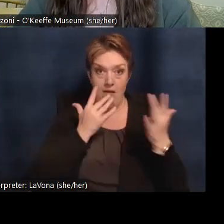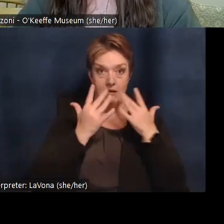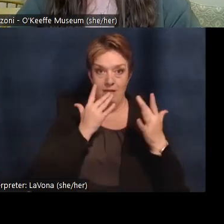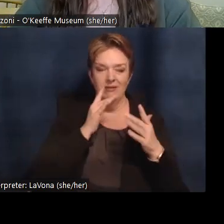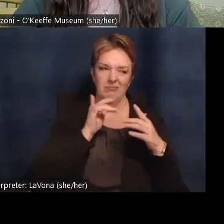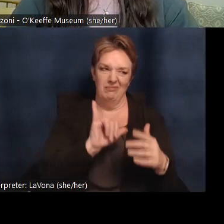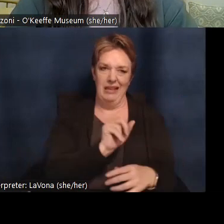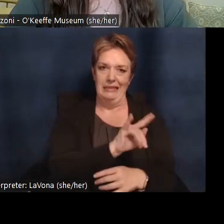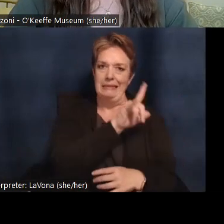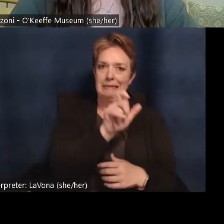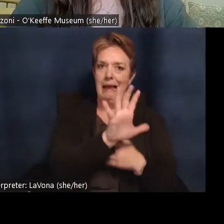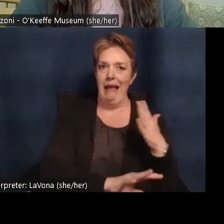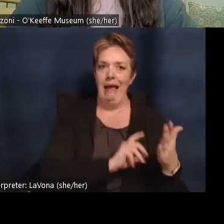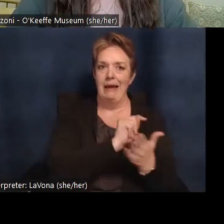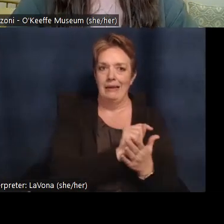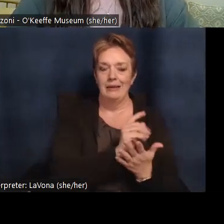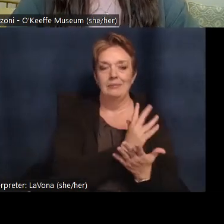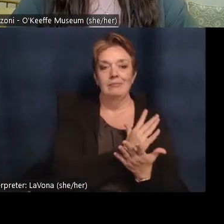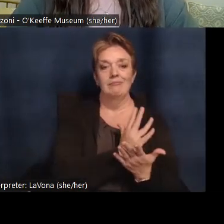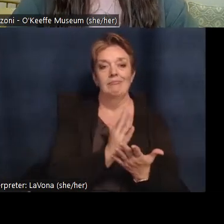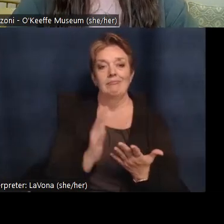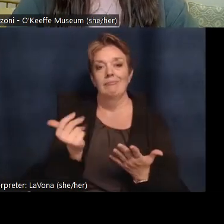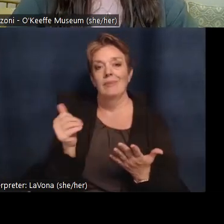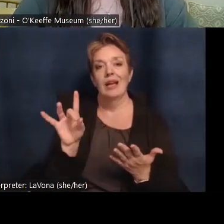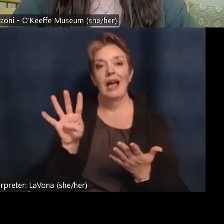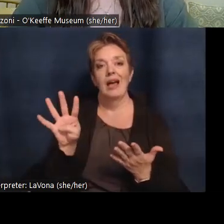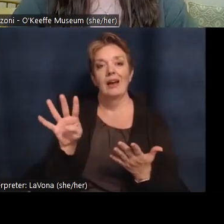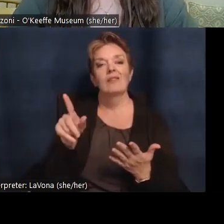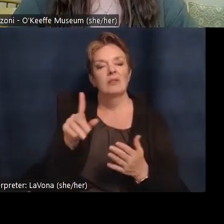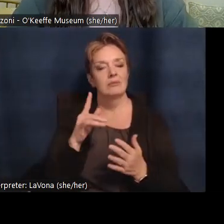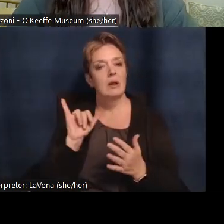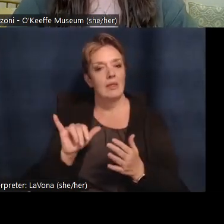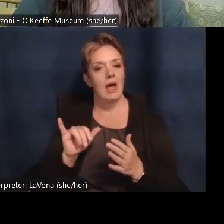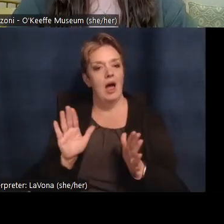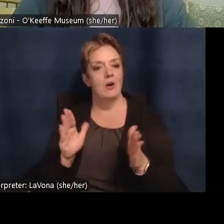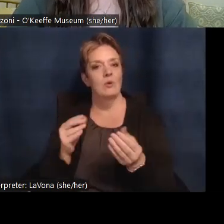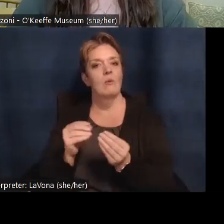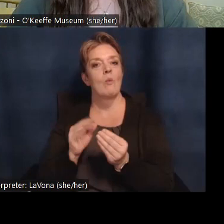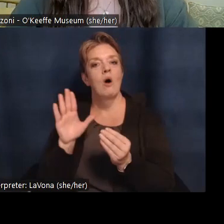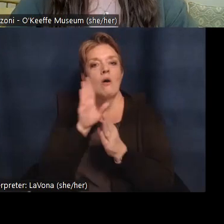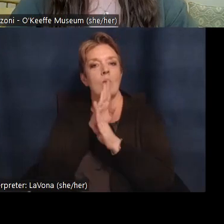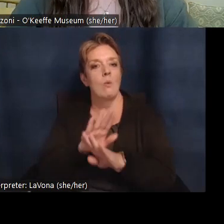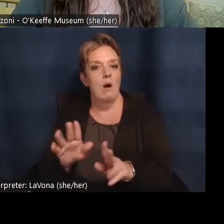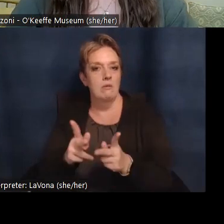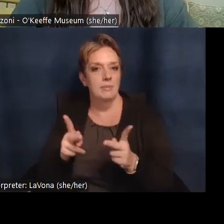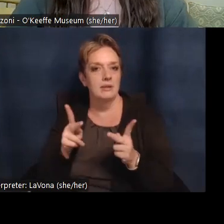Once you get to 1984, Miss O'Keeffe's really using the sitting room as her sanctuary to go sit with her Chows